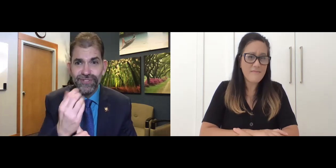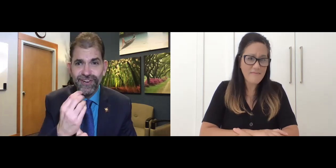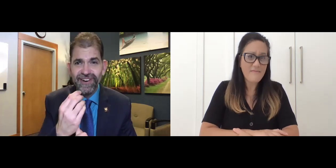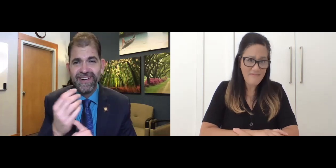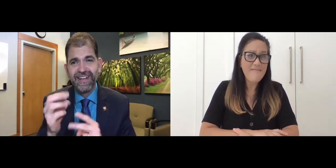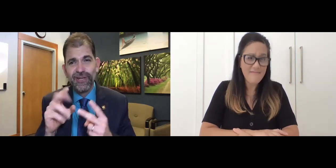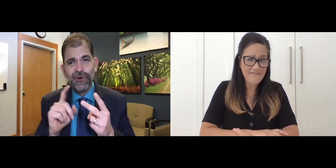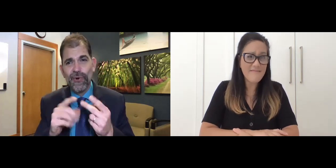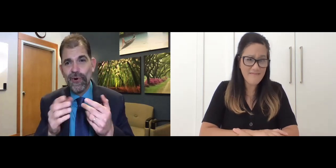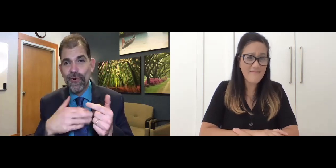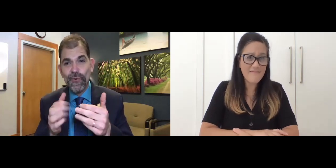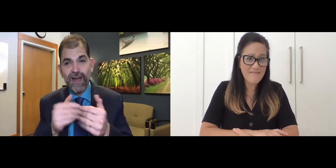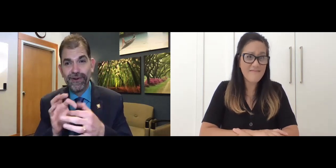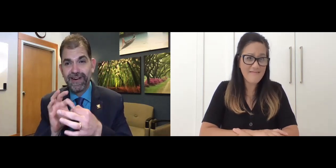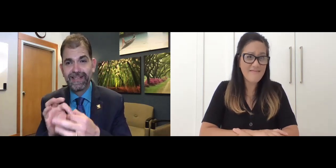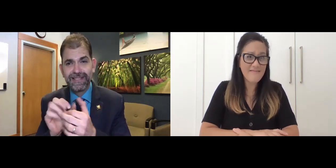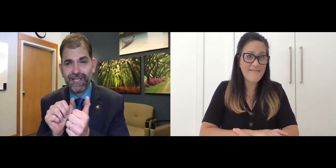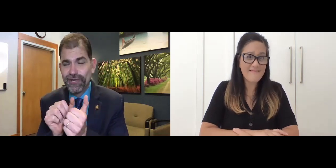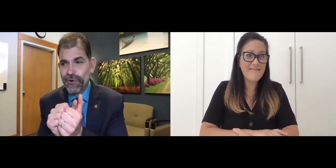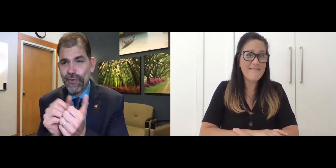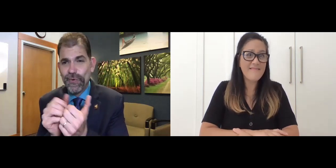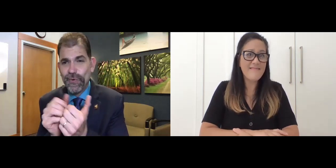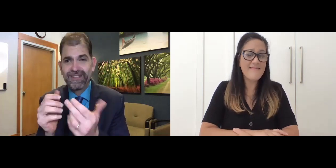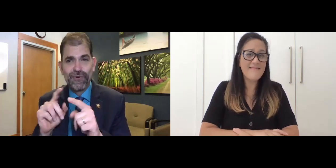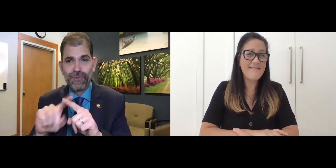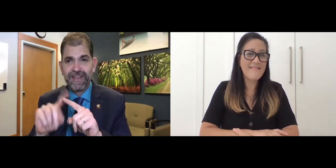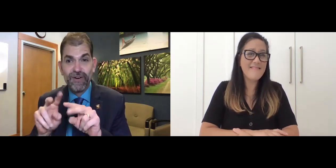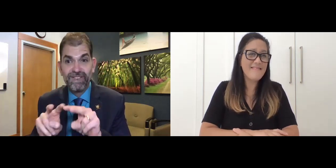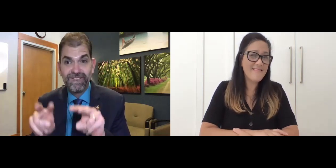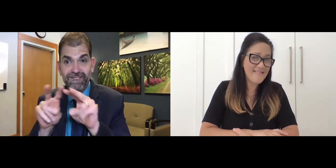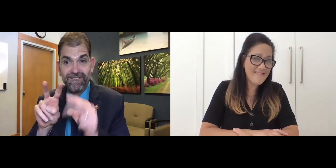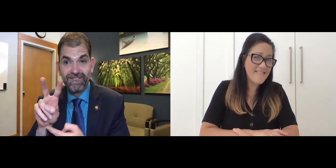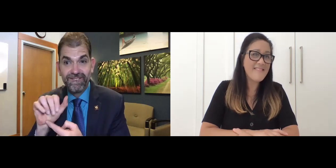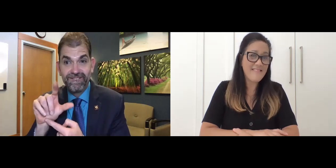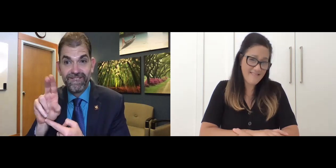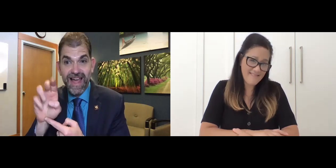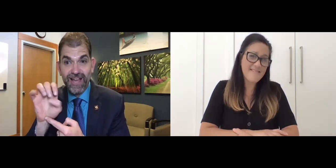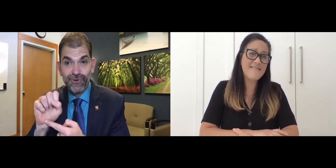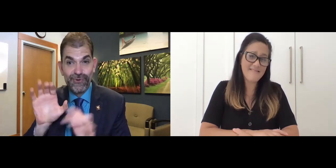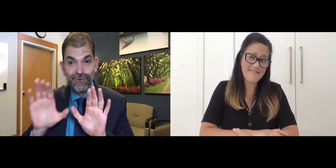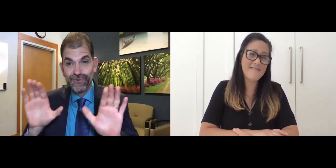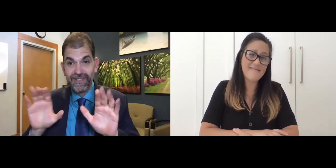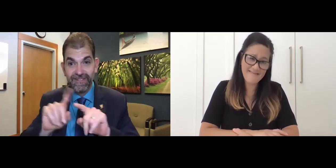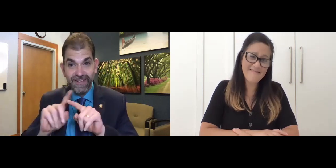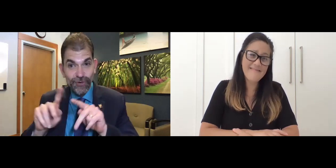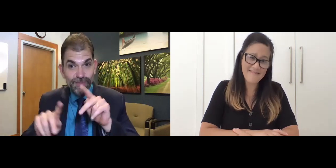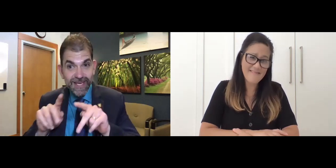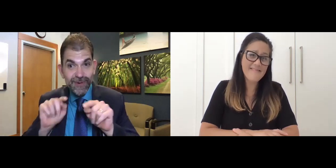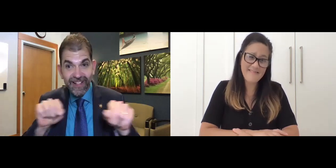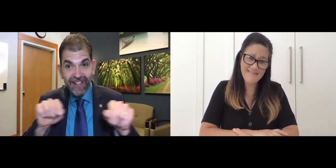Whatever they may pertain to it could be cultural it could have to do with having different values.